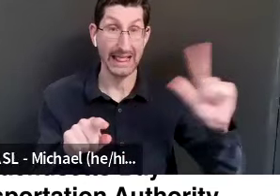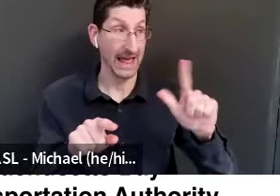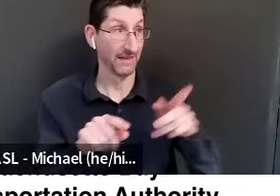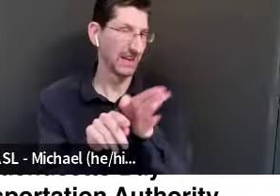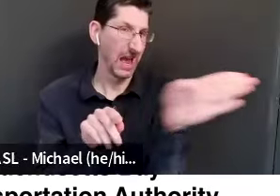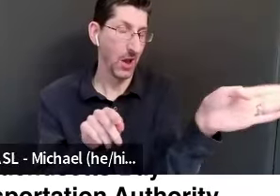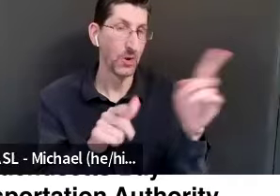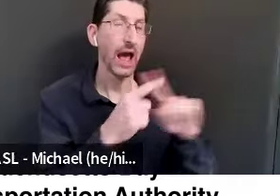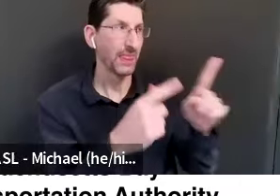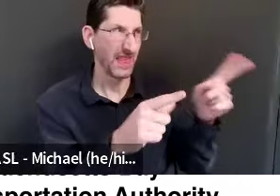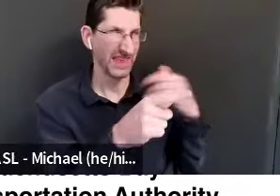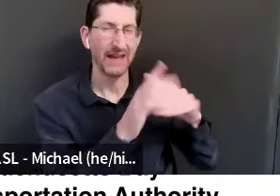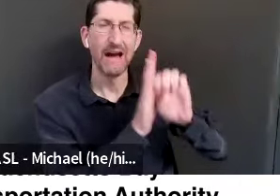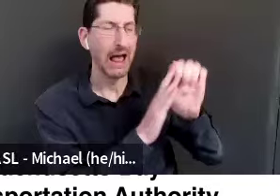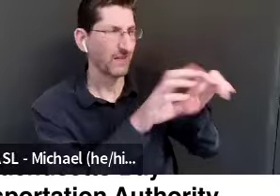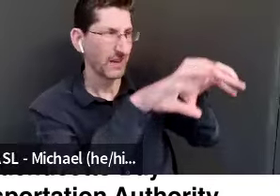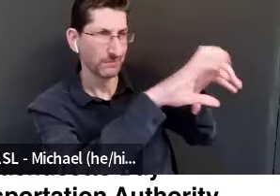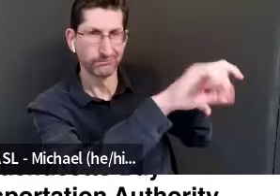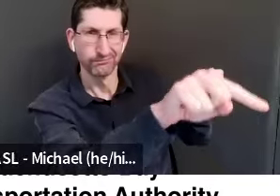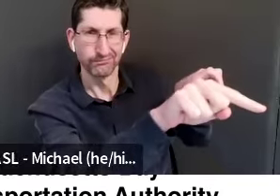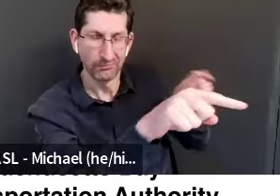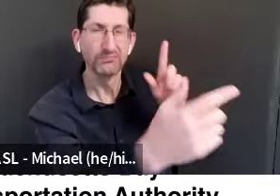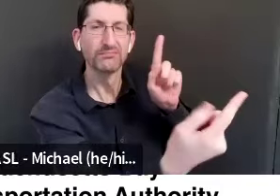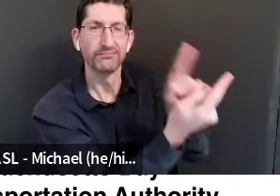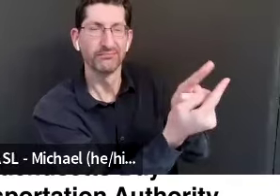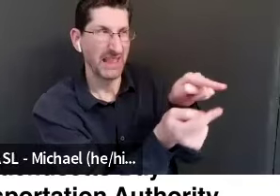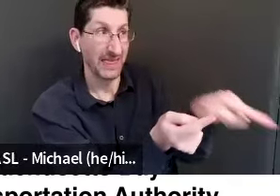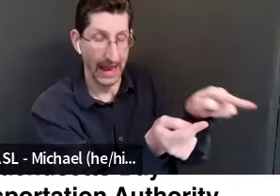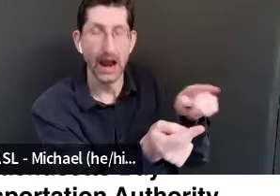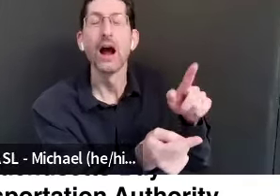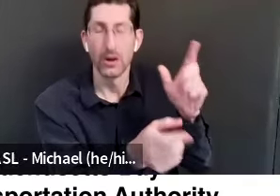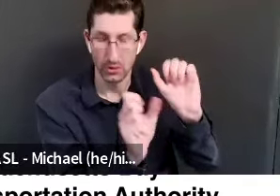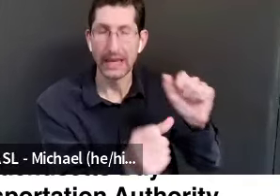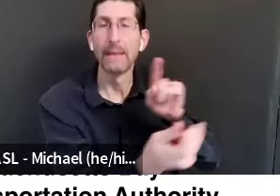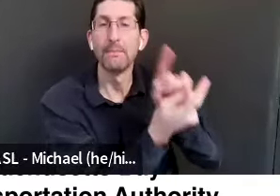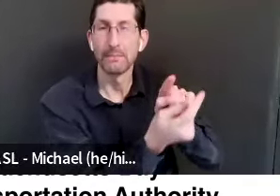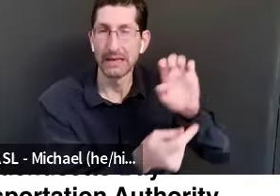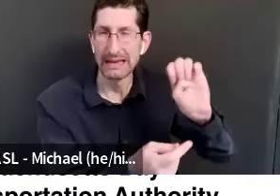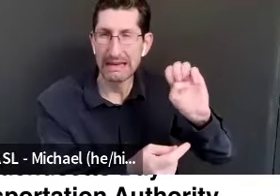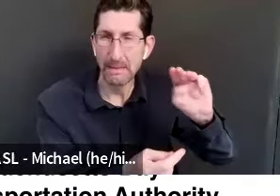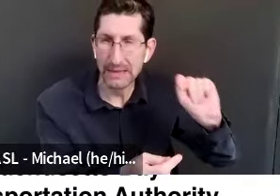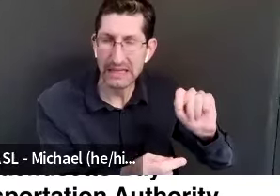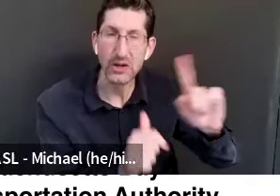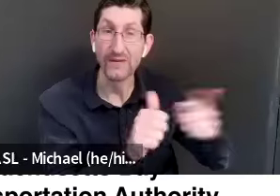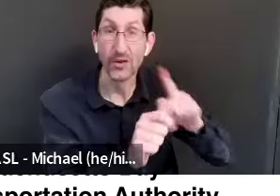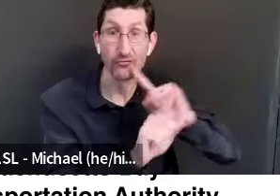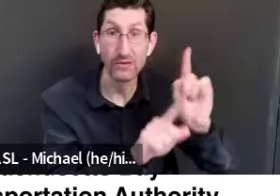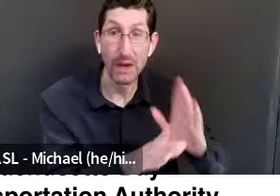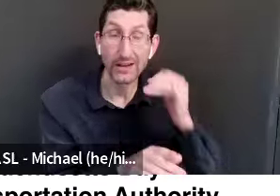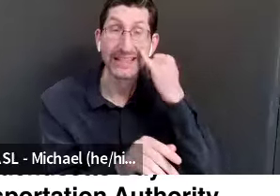MY LEFT. AND MEET IN FRONT OF THE BANK OF ELEVATORS OUTSIDE OF THE DOOR. THIS IS THE RALLY POINT TO MEET